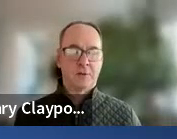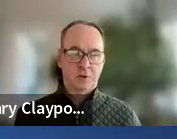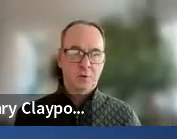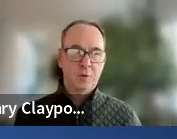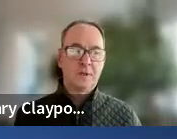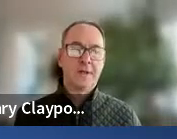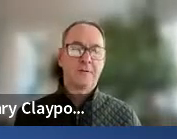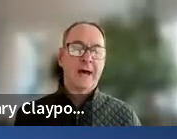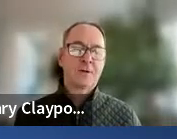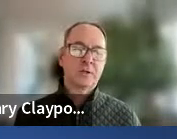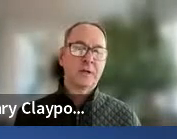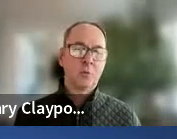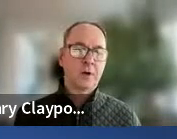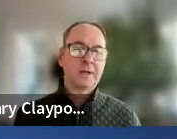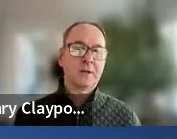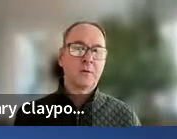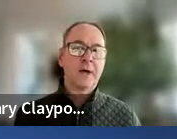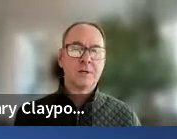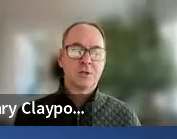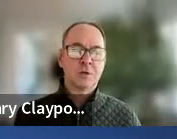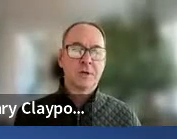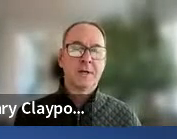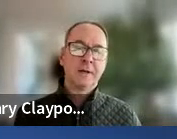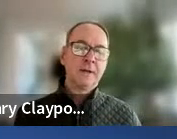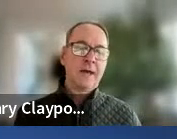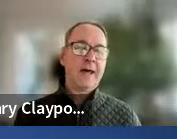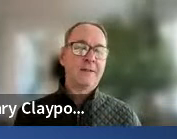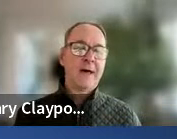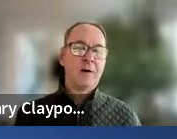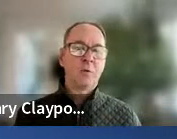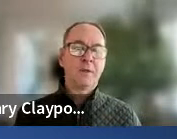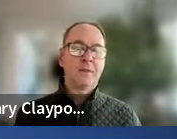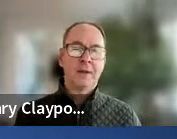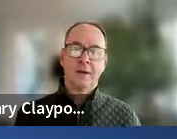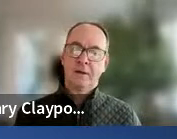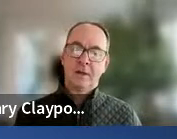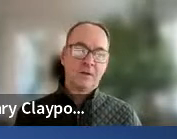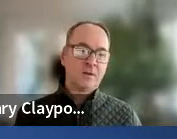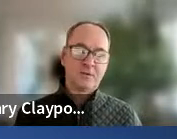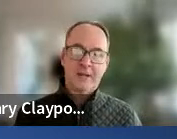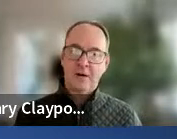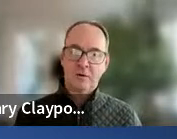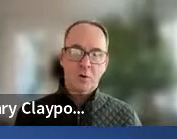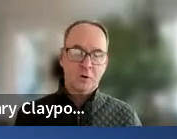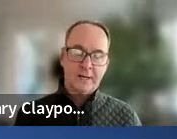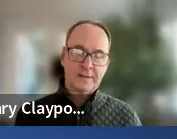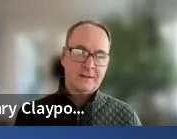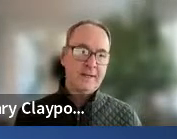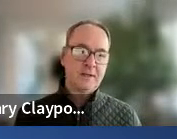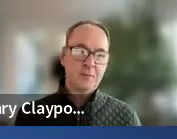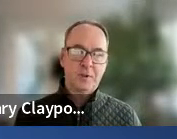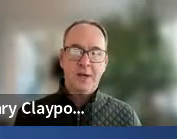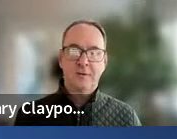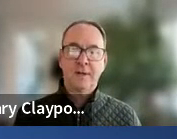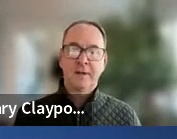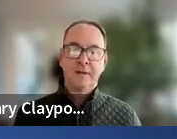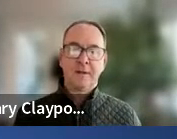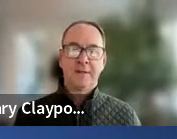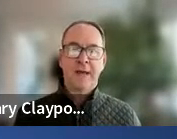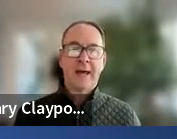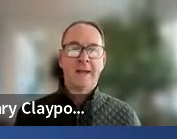the tool is actually working the way it should and when the state or local entity deploys it,